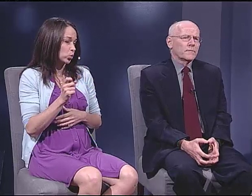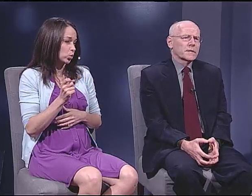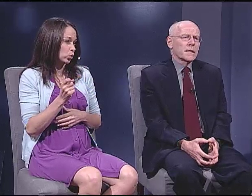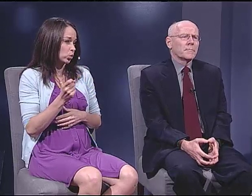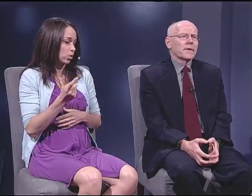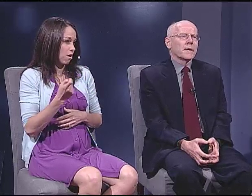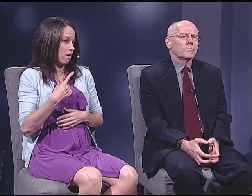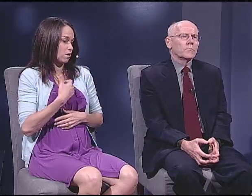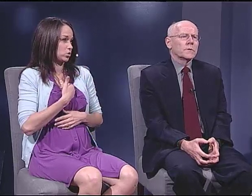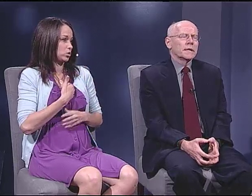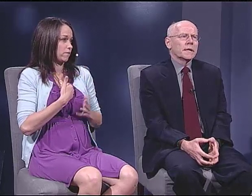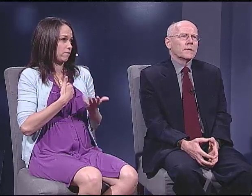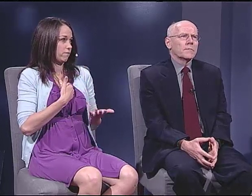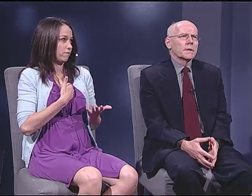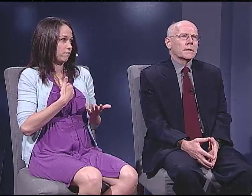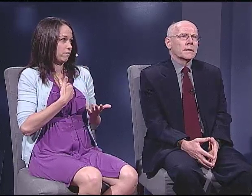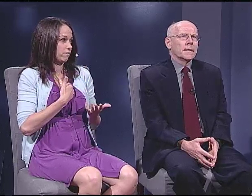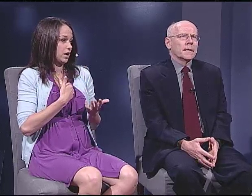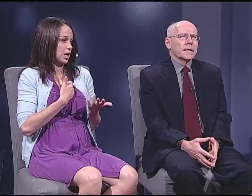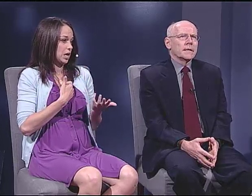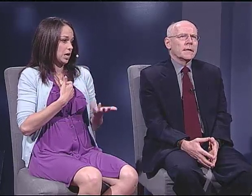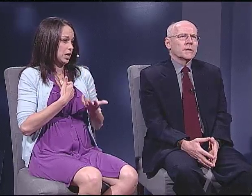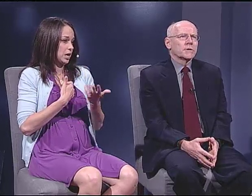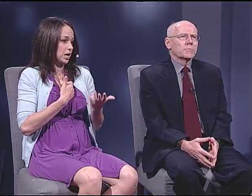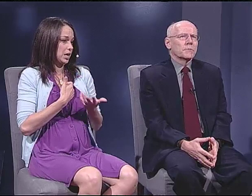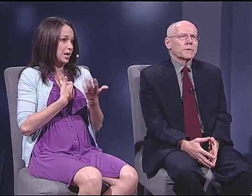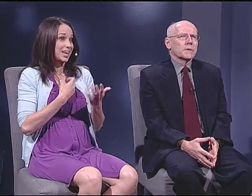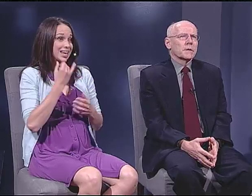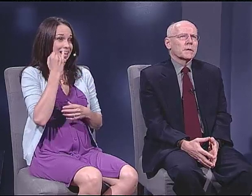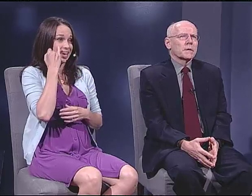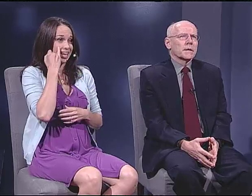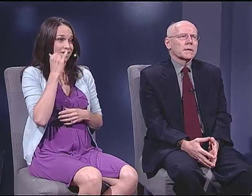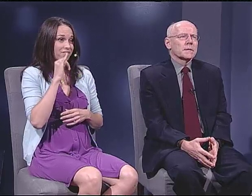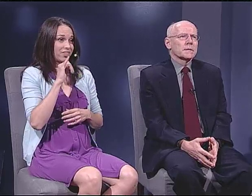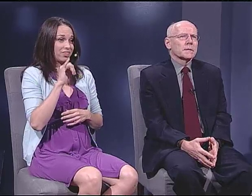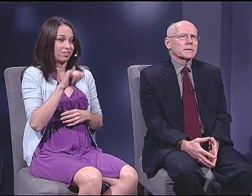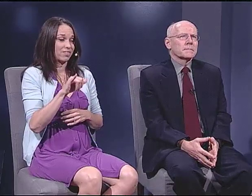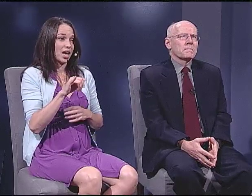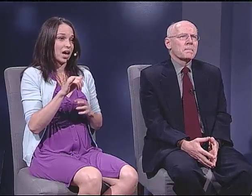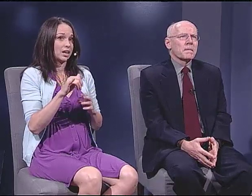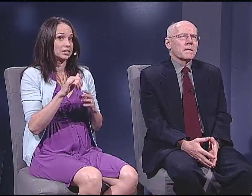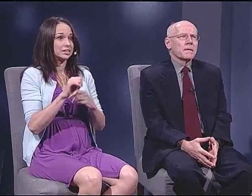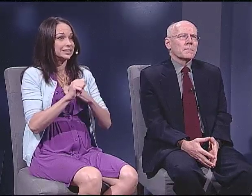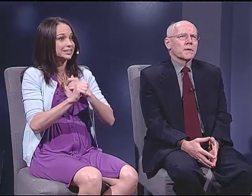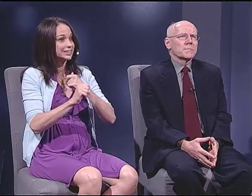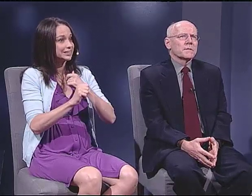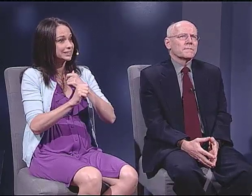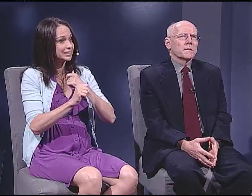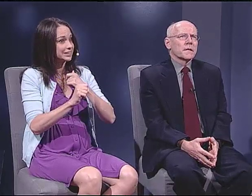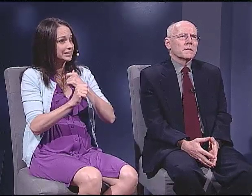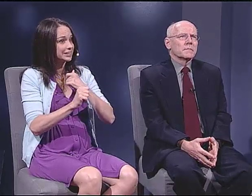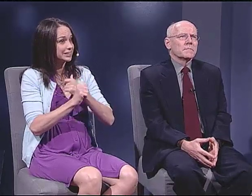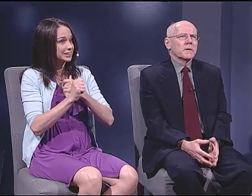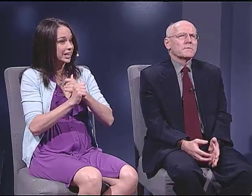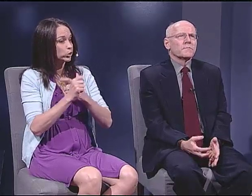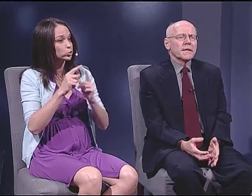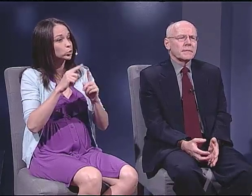for example that would in any way endanger what we regard as perhaps the fundamental freedom,